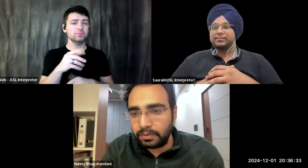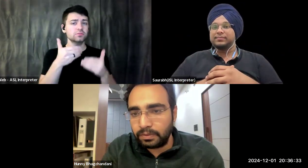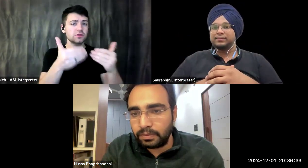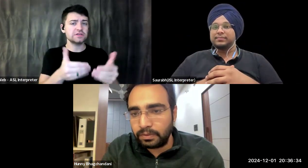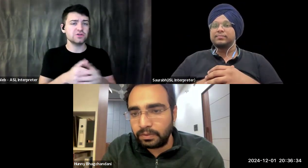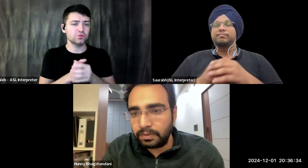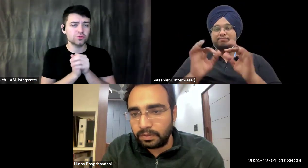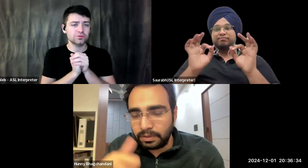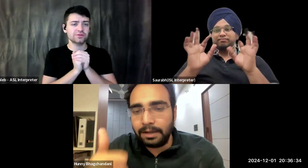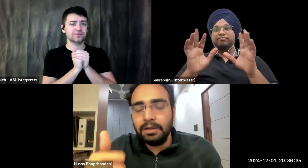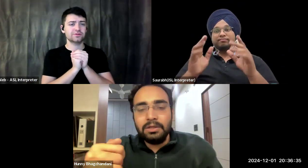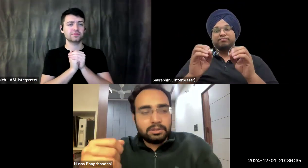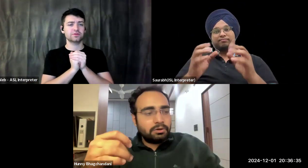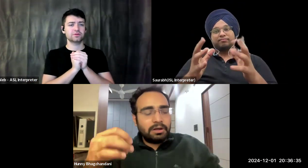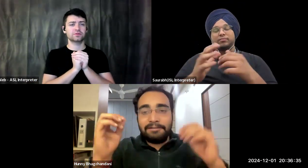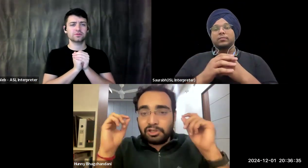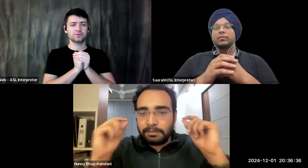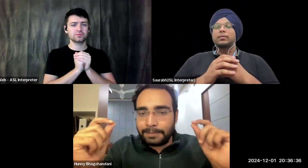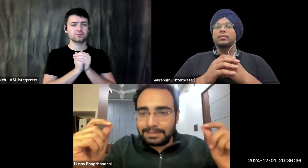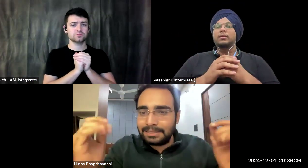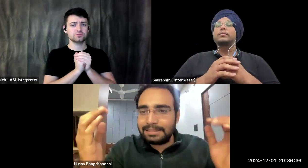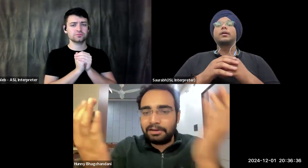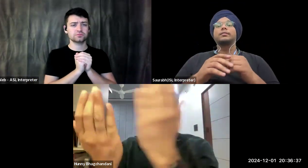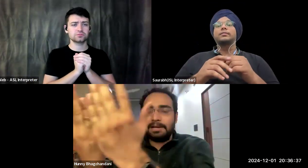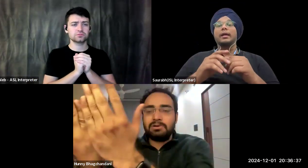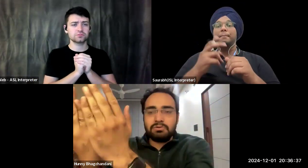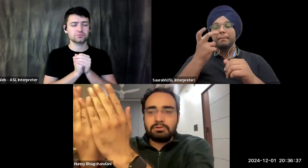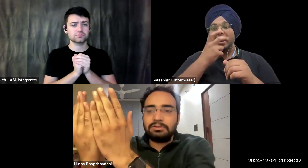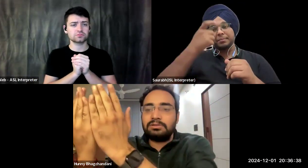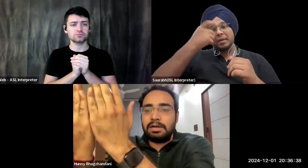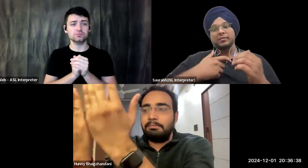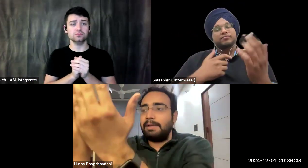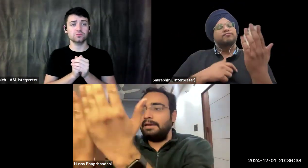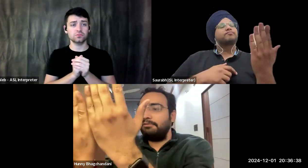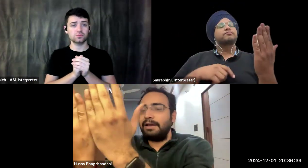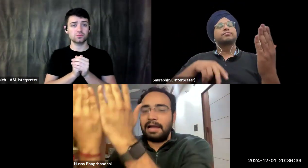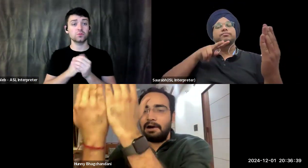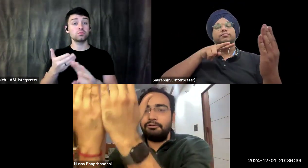[Interpreter speaking] Okay, continue. [Hunny speaking] Yeah. So a visually impaired person cannot able to